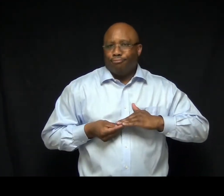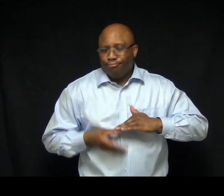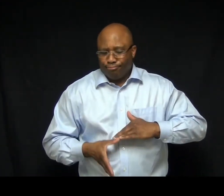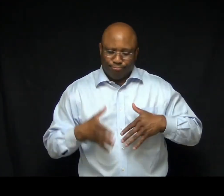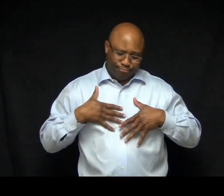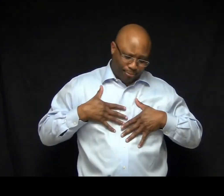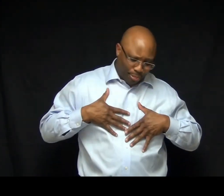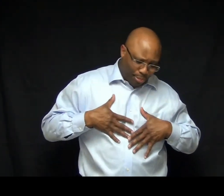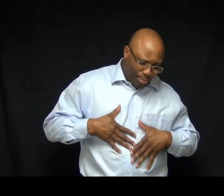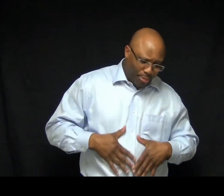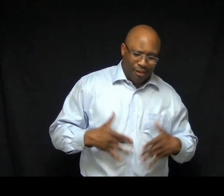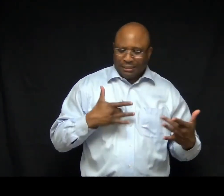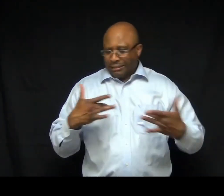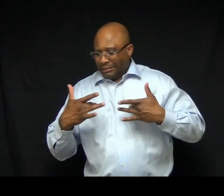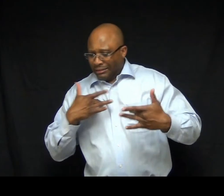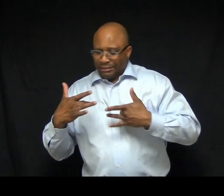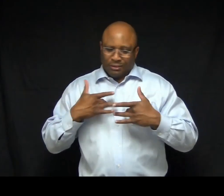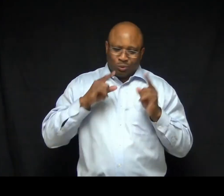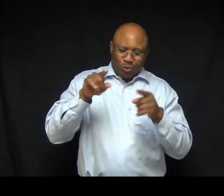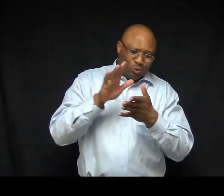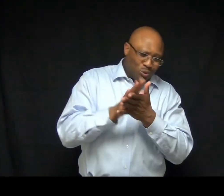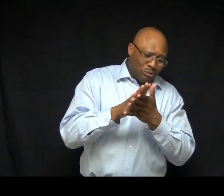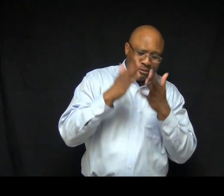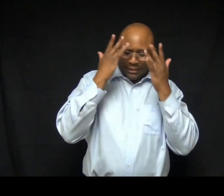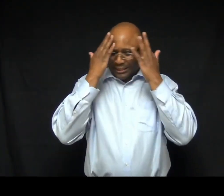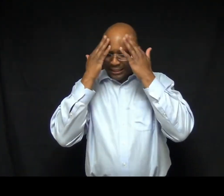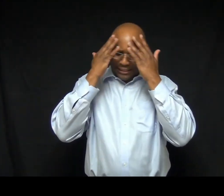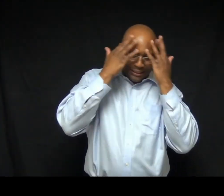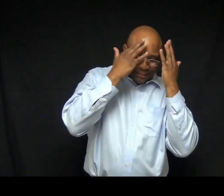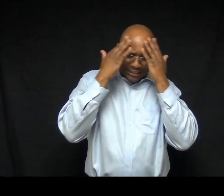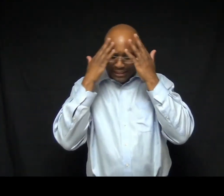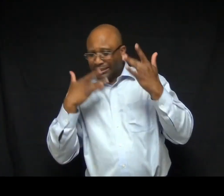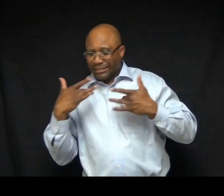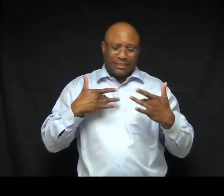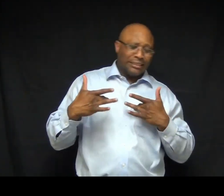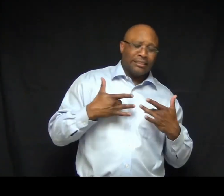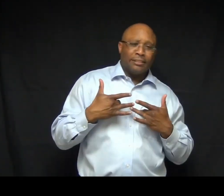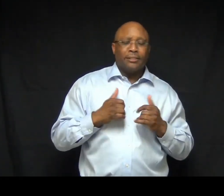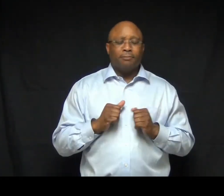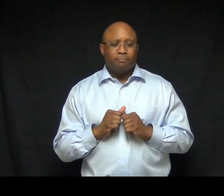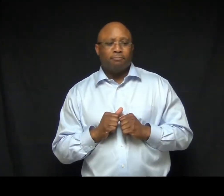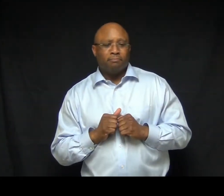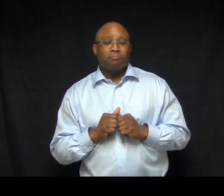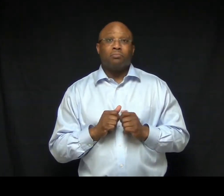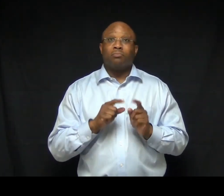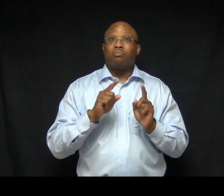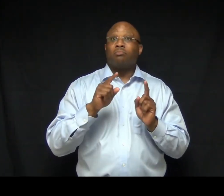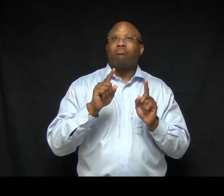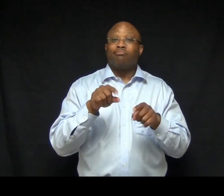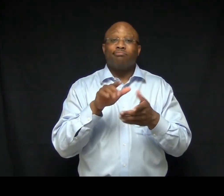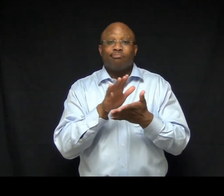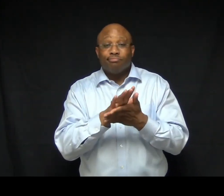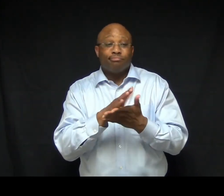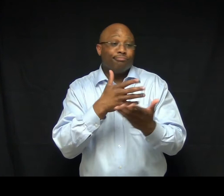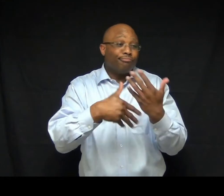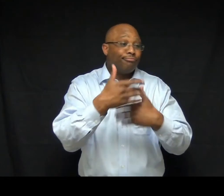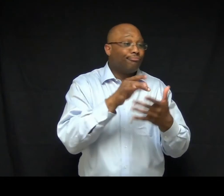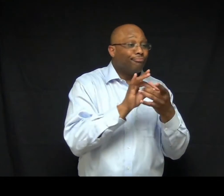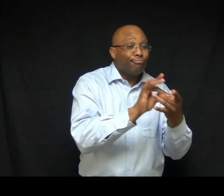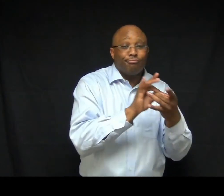depression, and anxiety that may interfere with